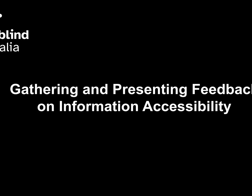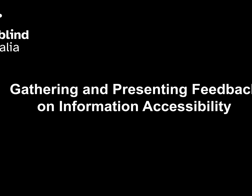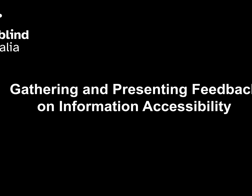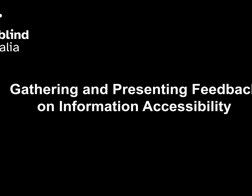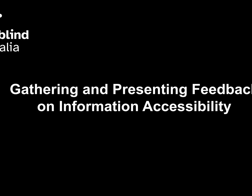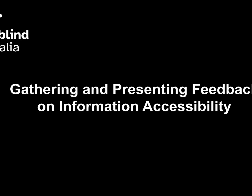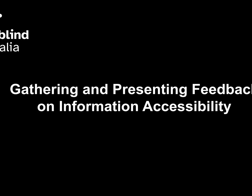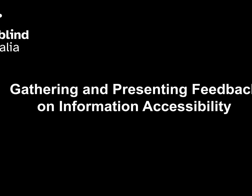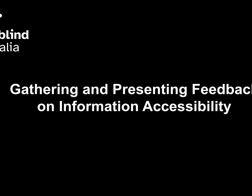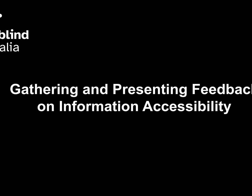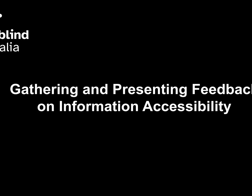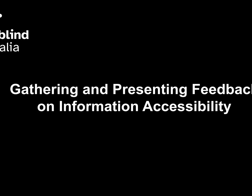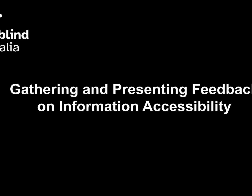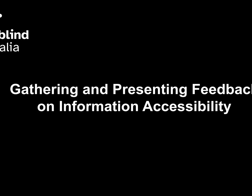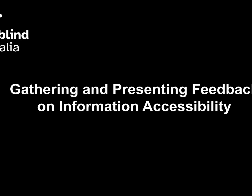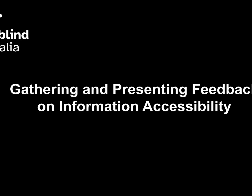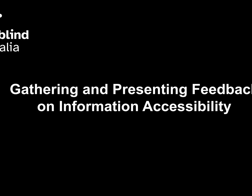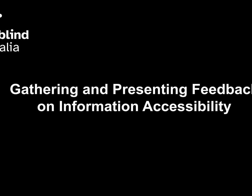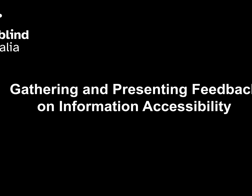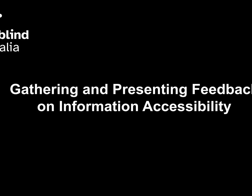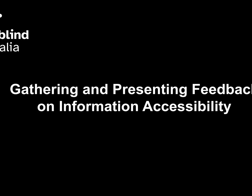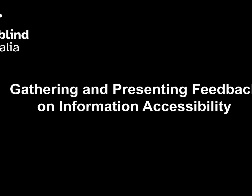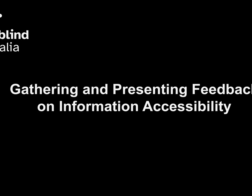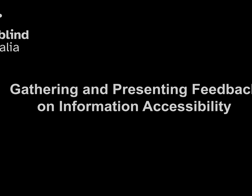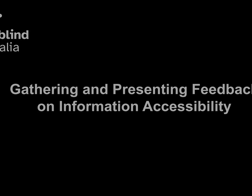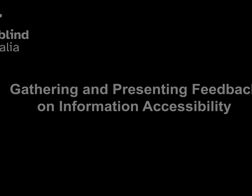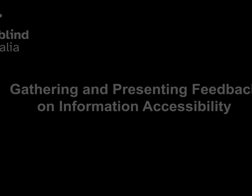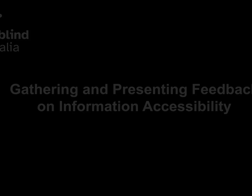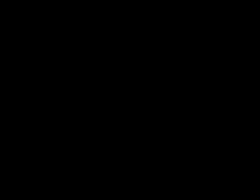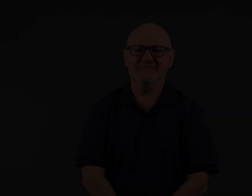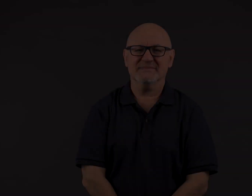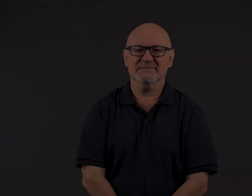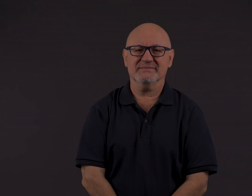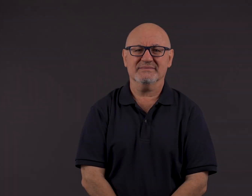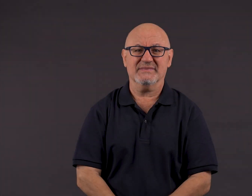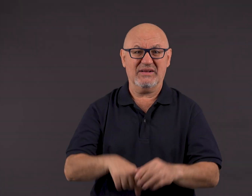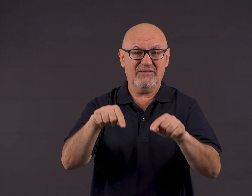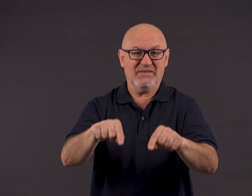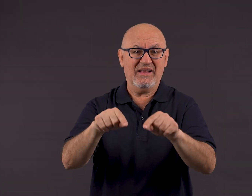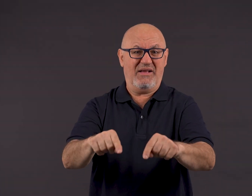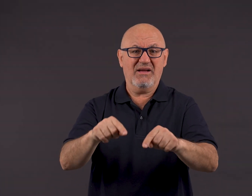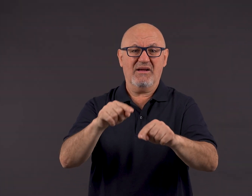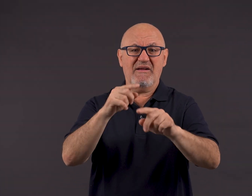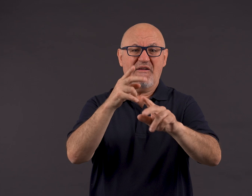Gathering and presenting feedback on information accessibility. A man is signing in in front of a